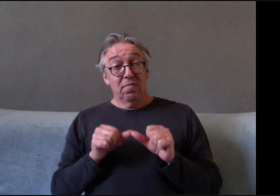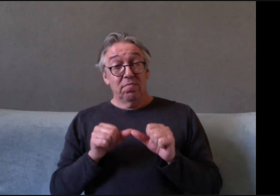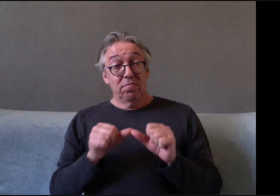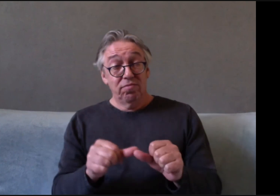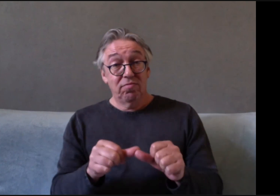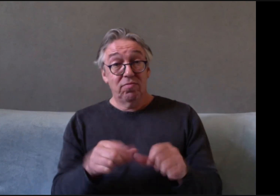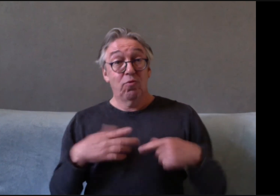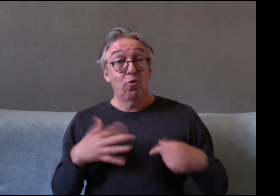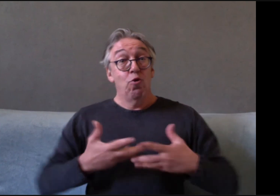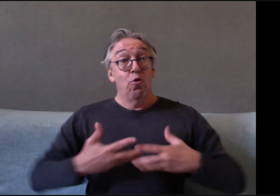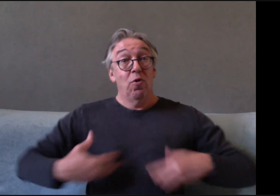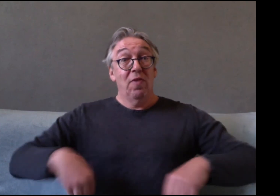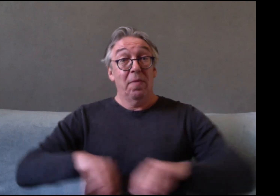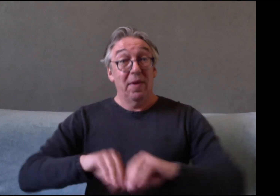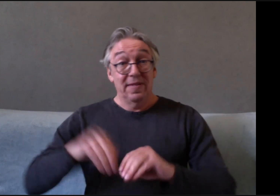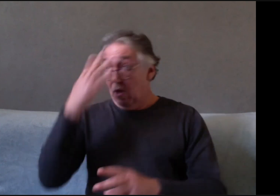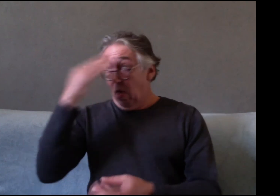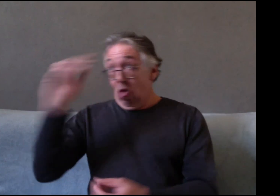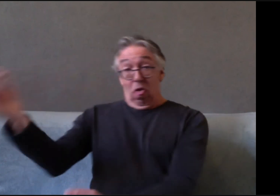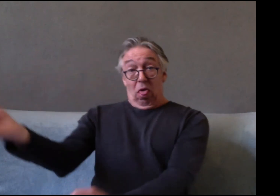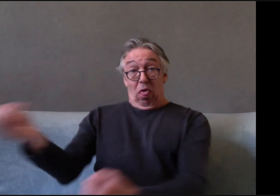as I say many times, left out.